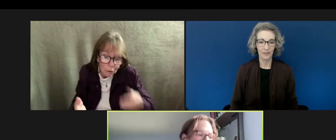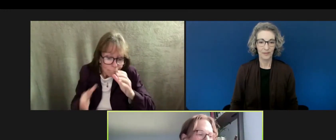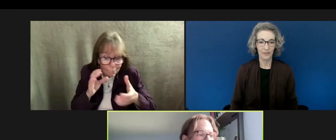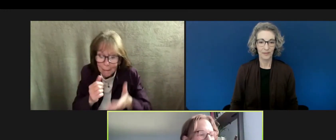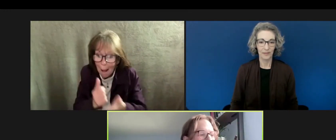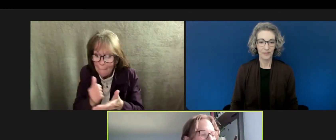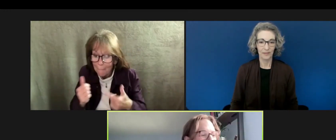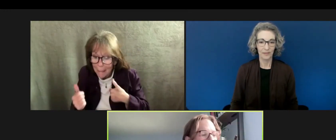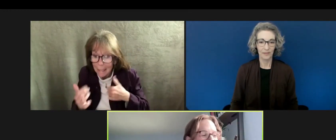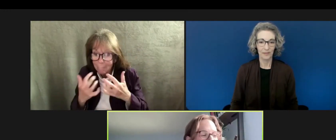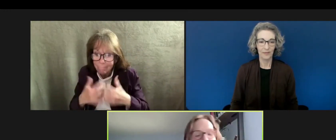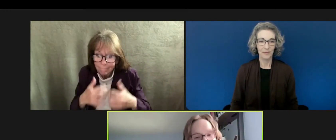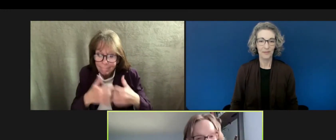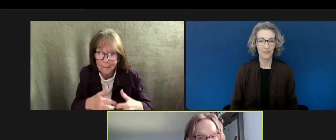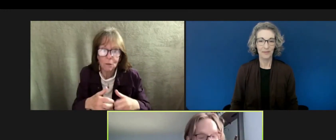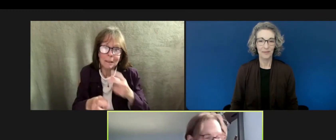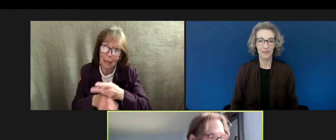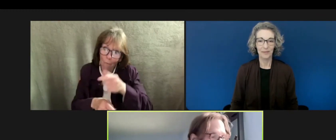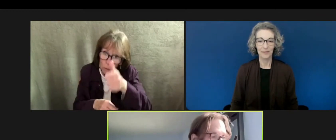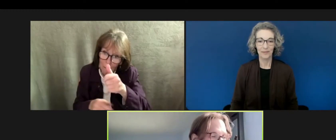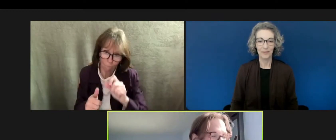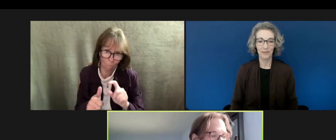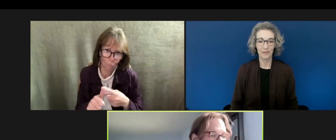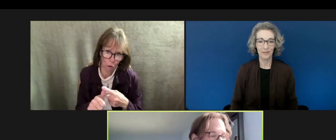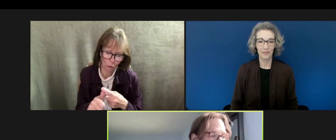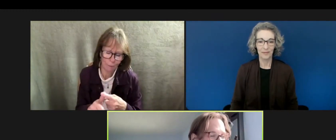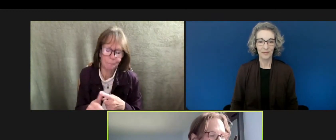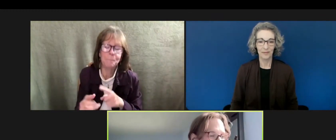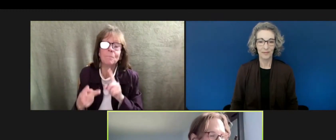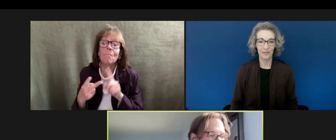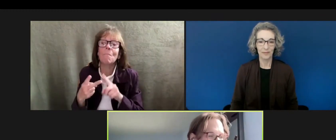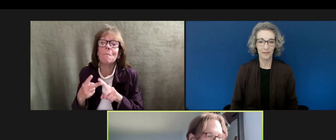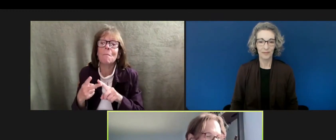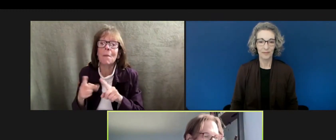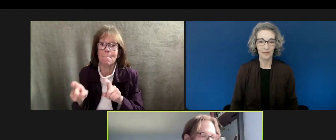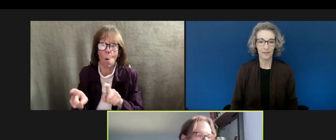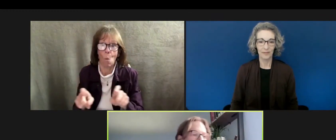So, let's launch another poll, here we go.